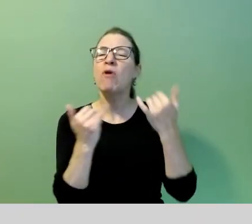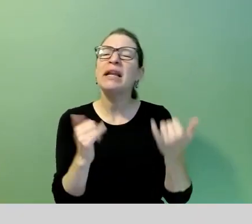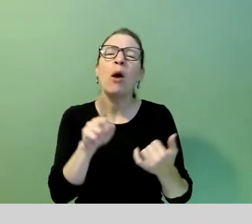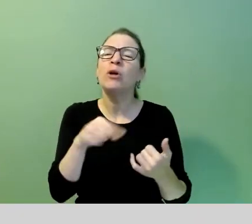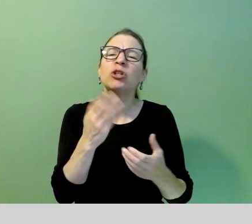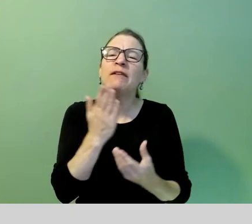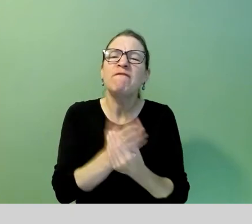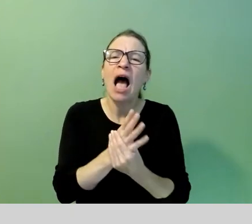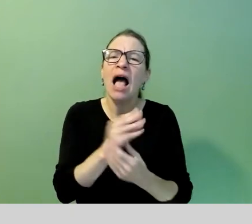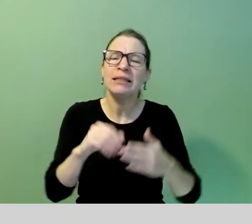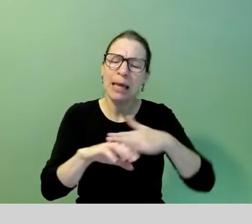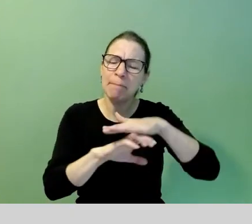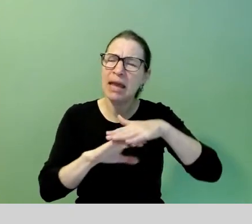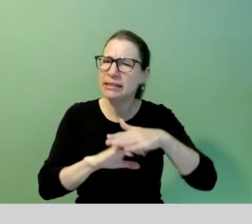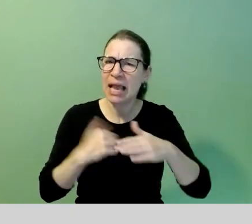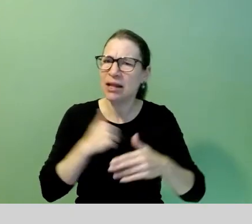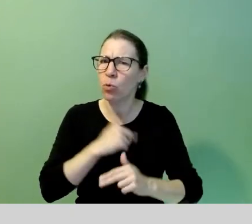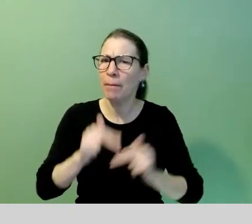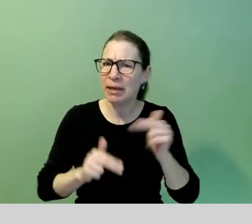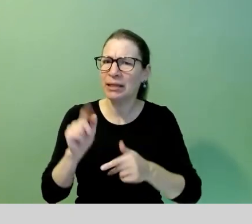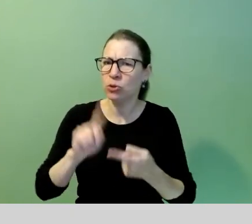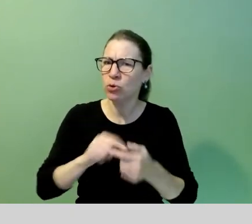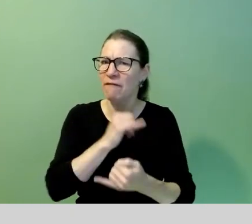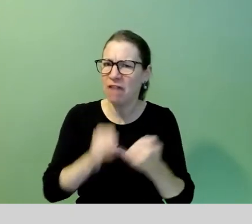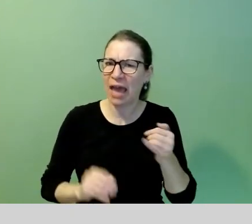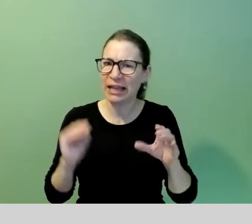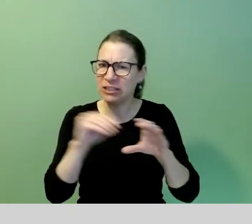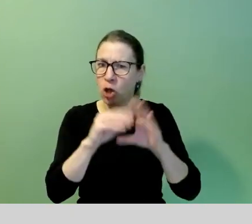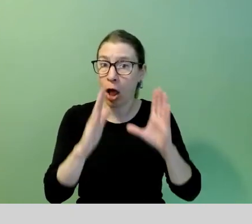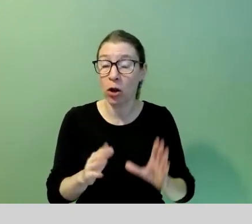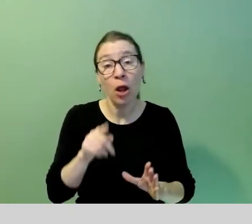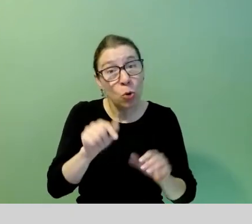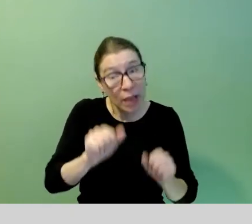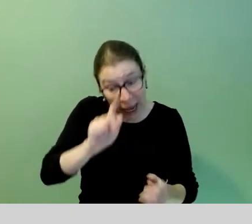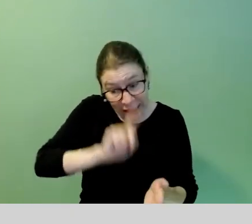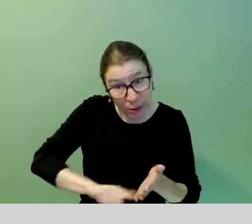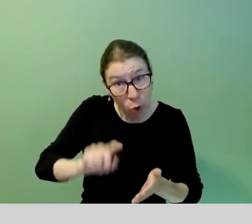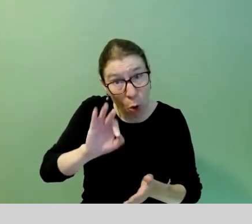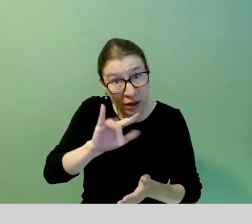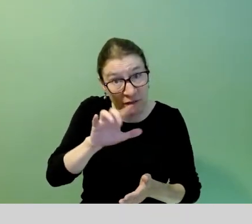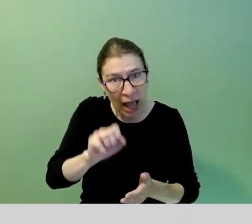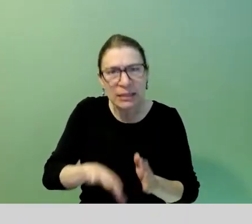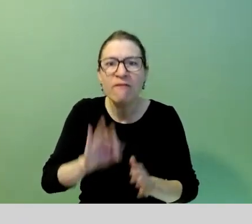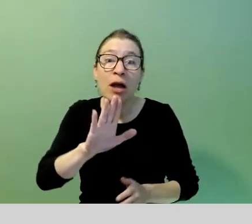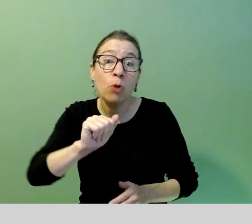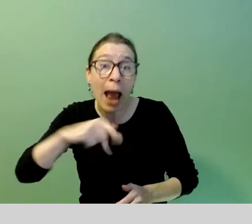we'll be building into the final installer. You can actually explore the files and find your app, copies of all the resources,